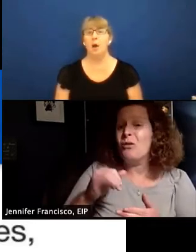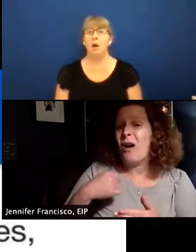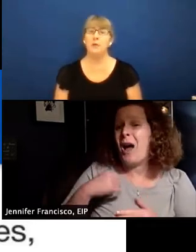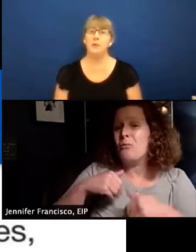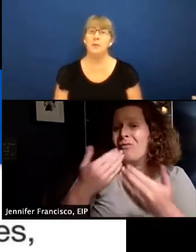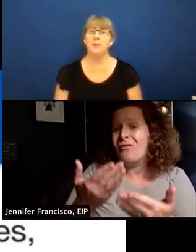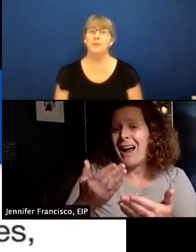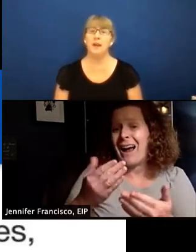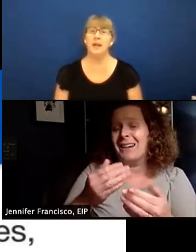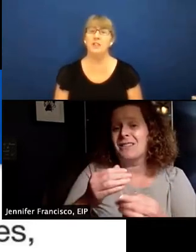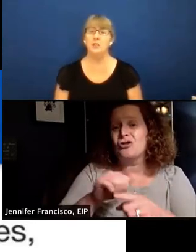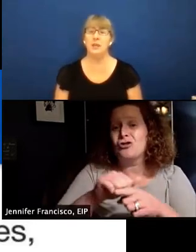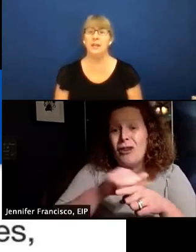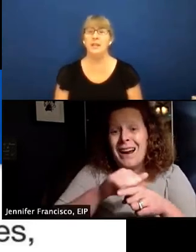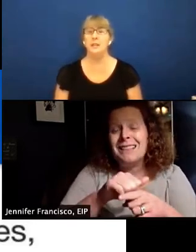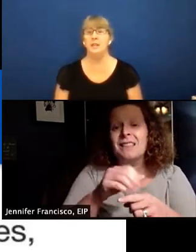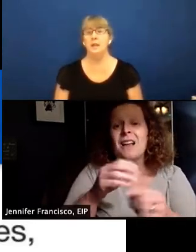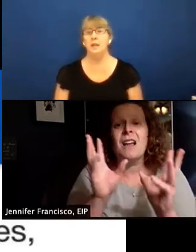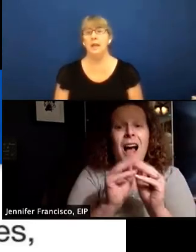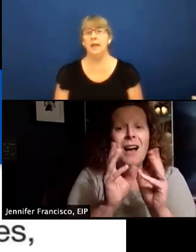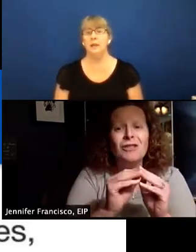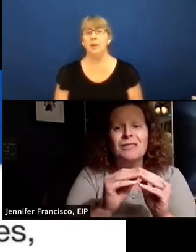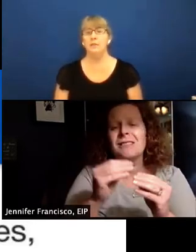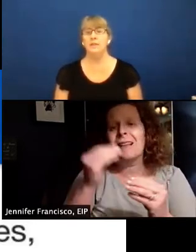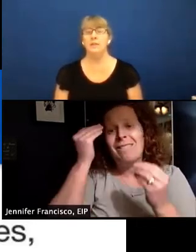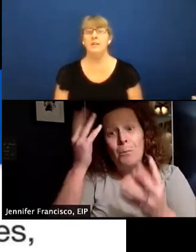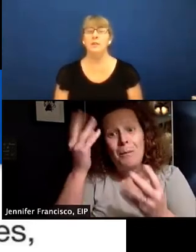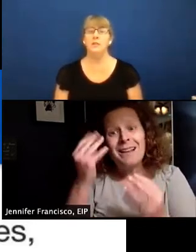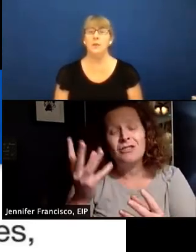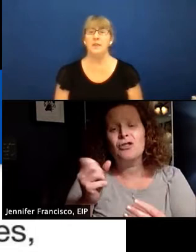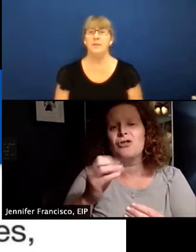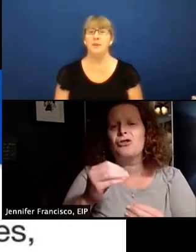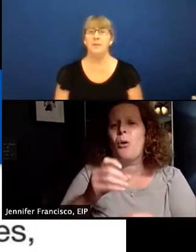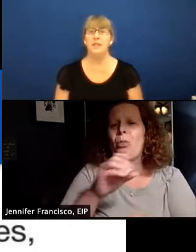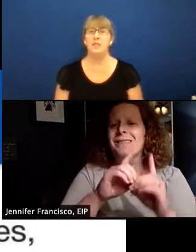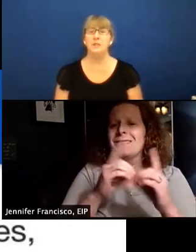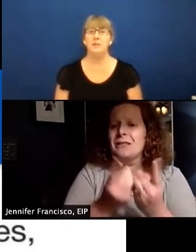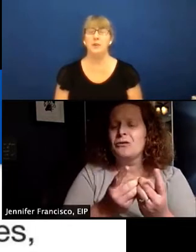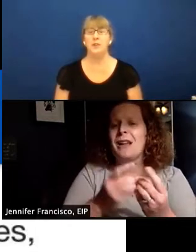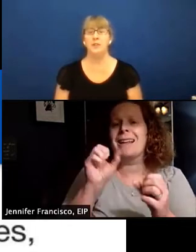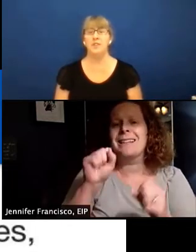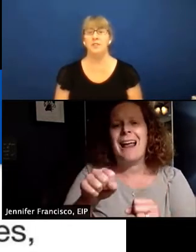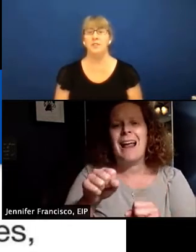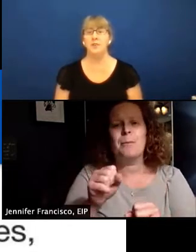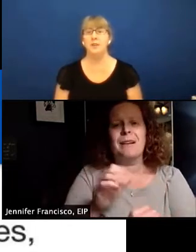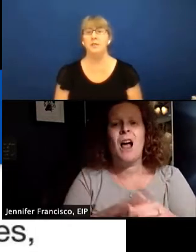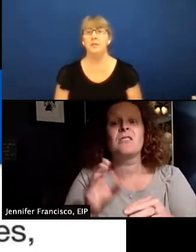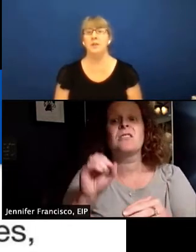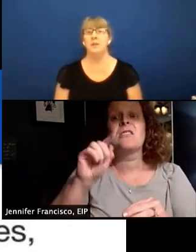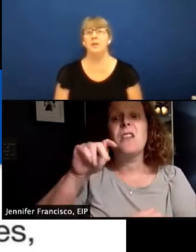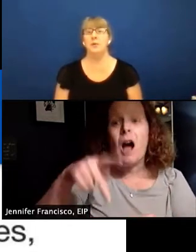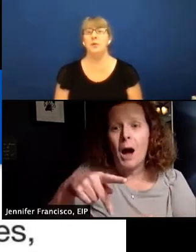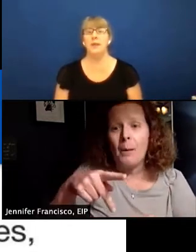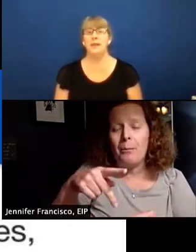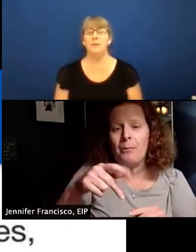Also we provide training and conferences with information for the districts, so they can